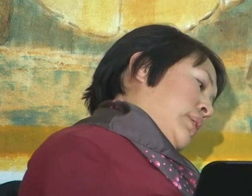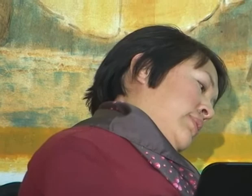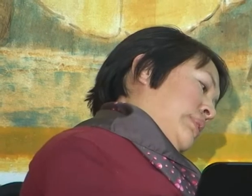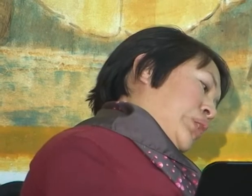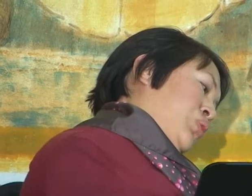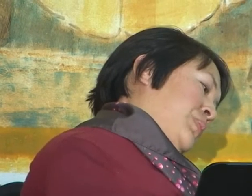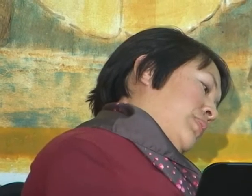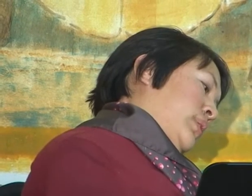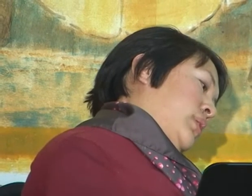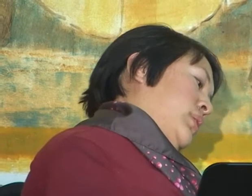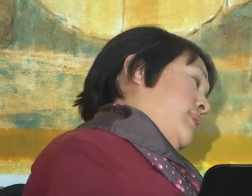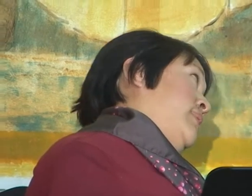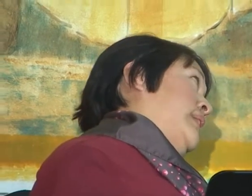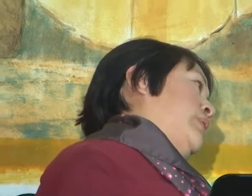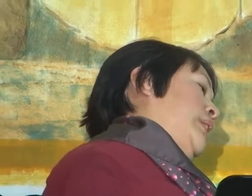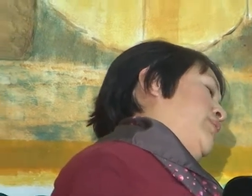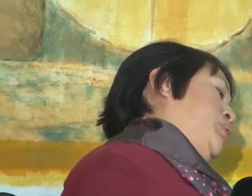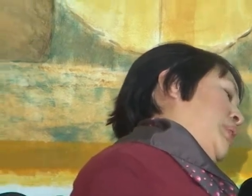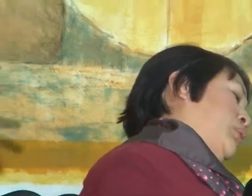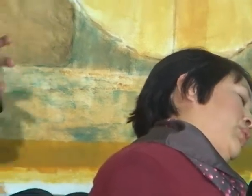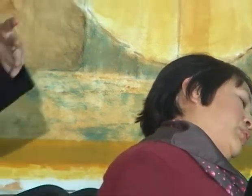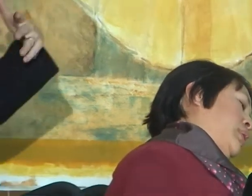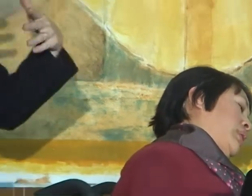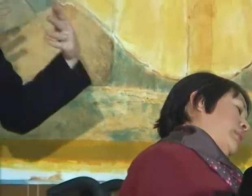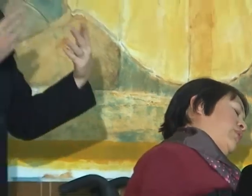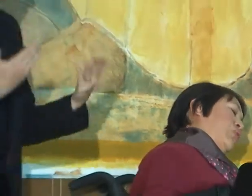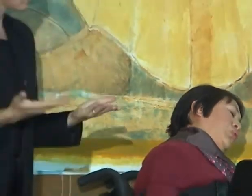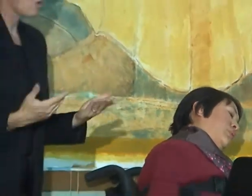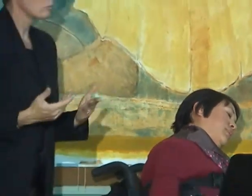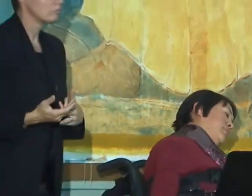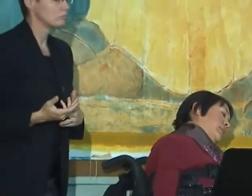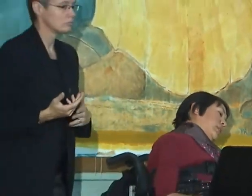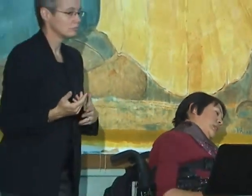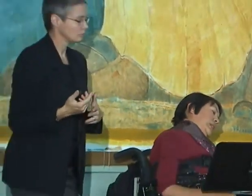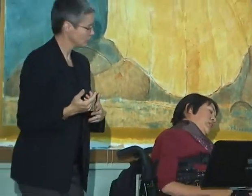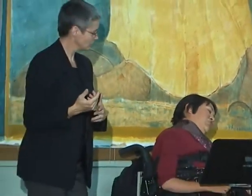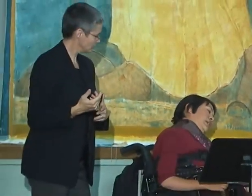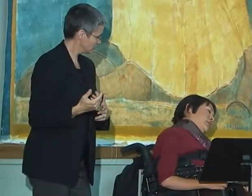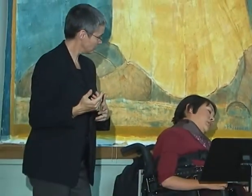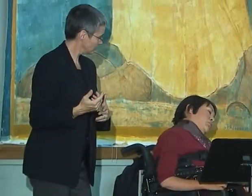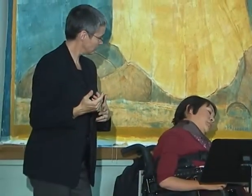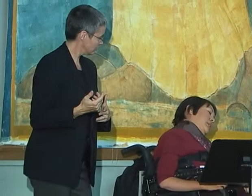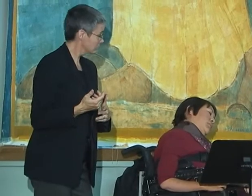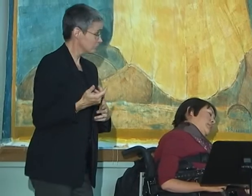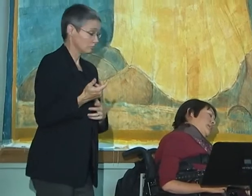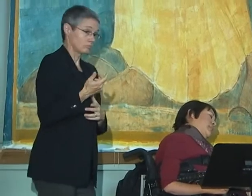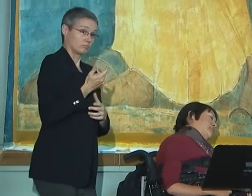So, this is how the next two hours will unfold. Each candidate will begin by telling us